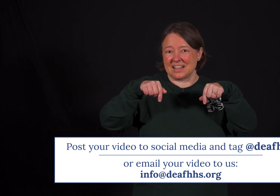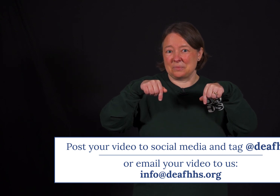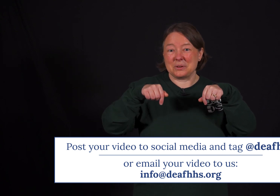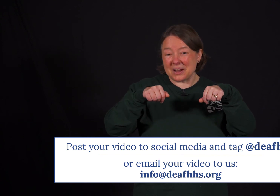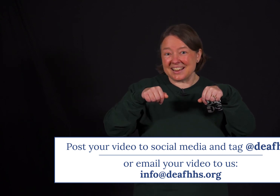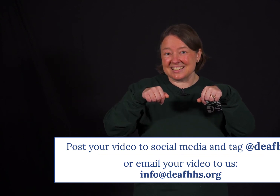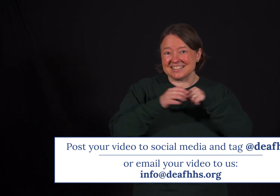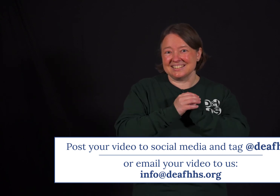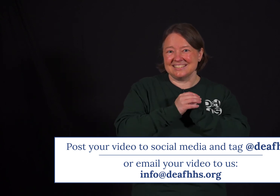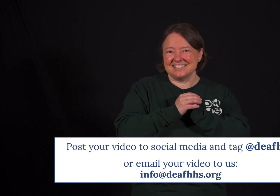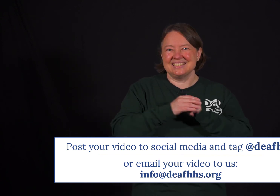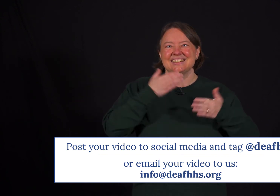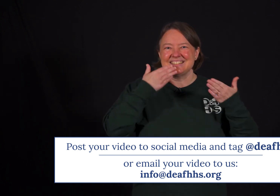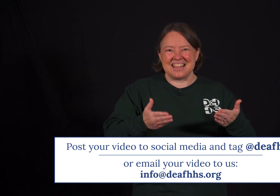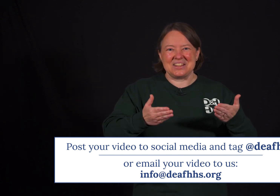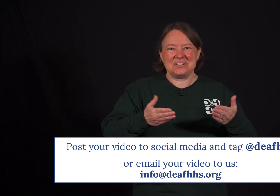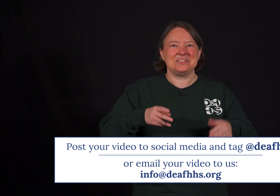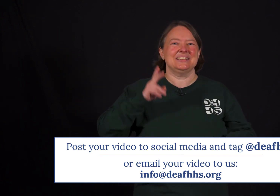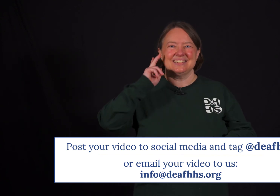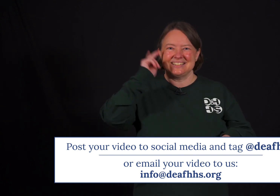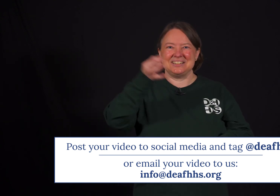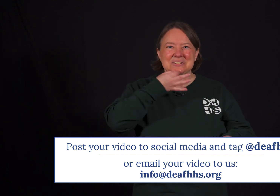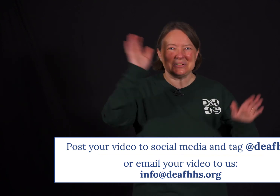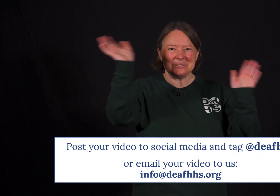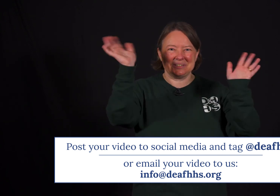that would be great. Thank you. See you soon.